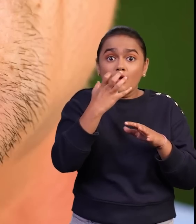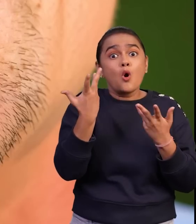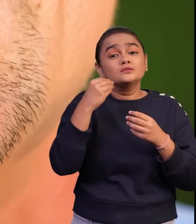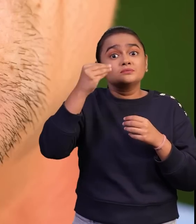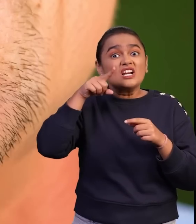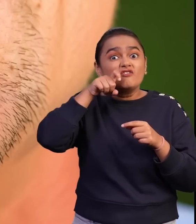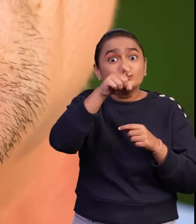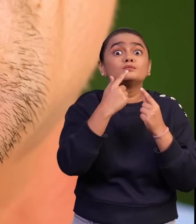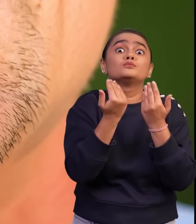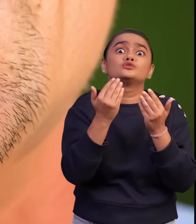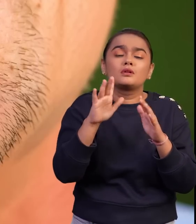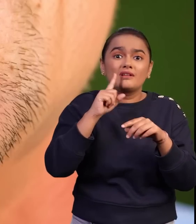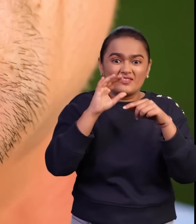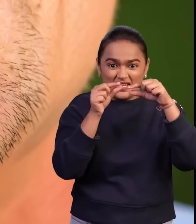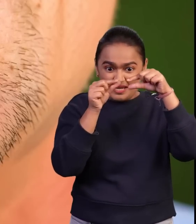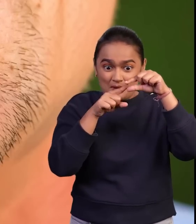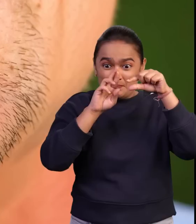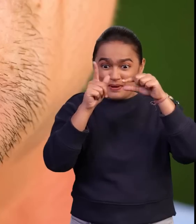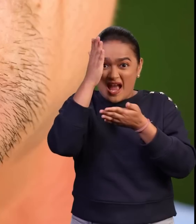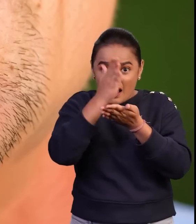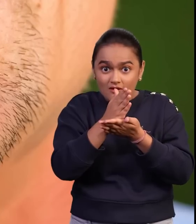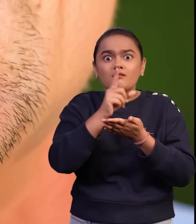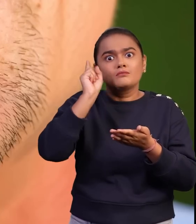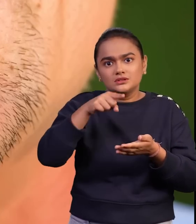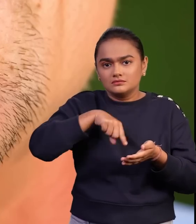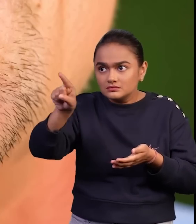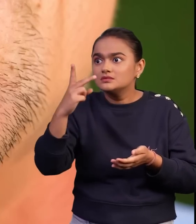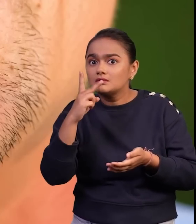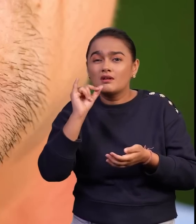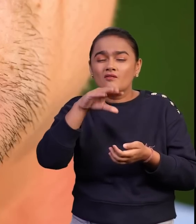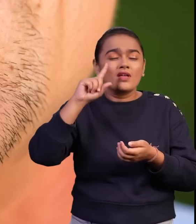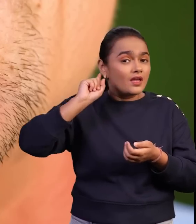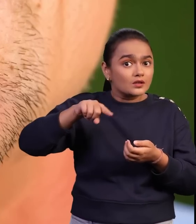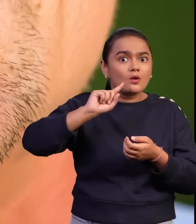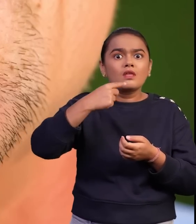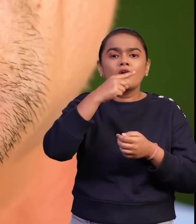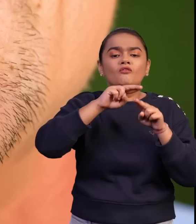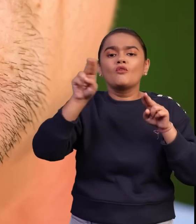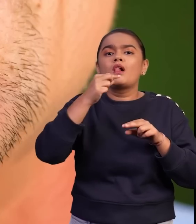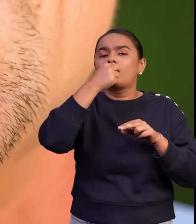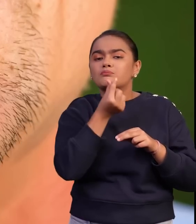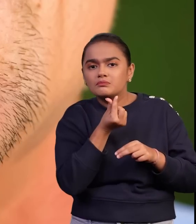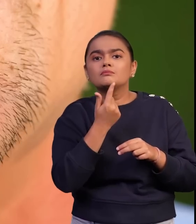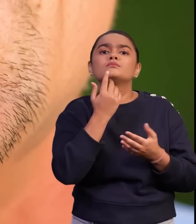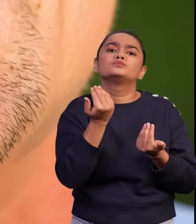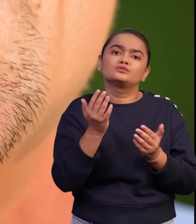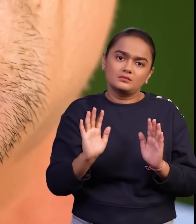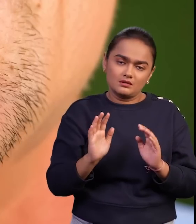It can also lead to infection sometimes. It's important to treat them on time. They can break further if ignored.